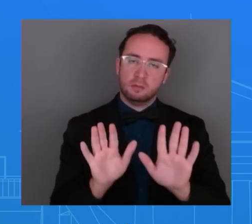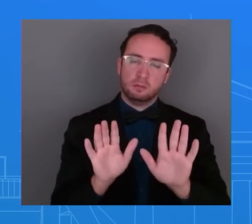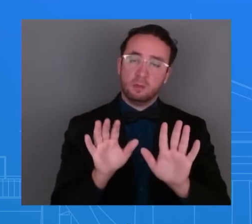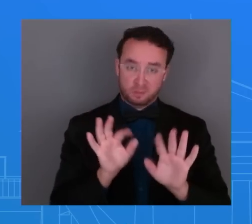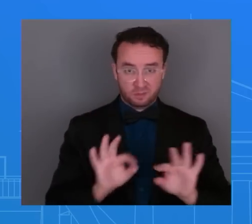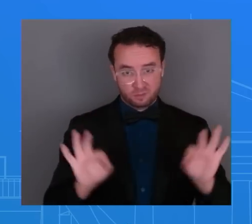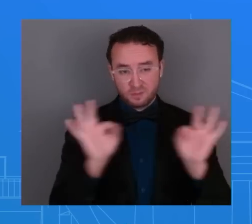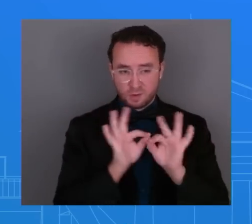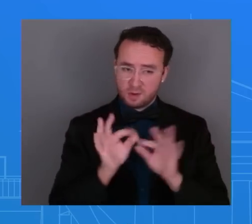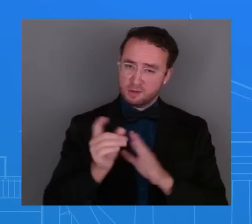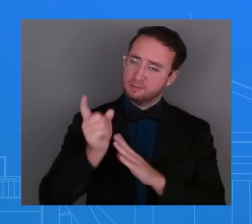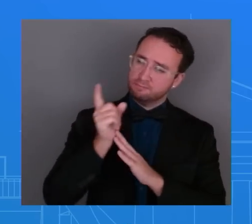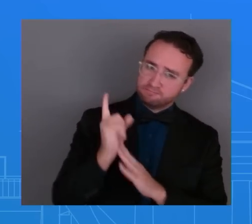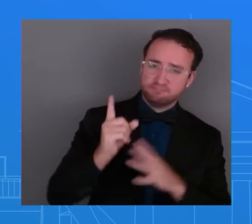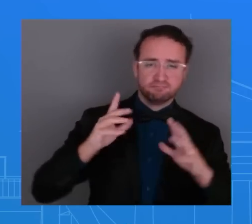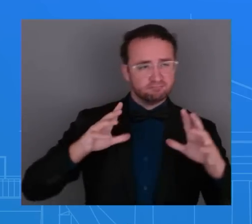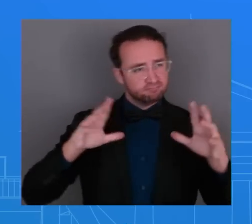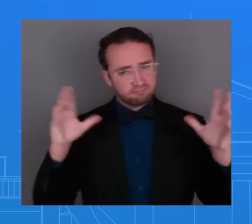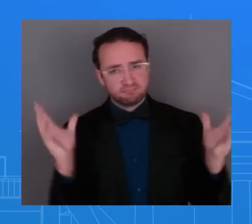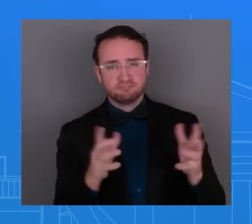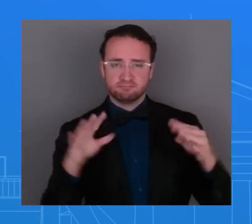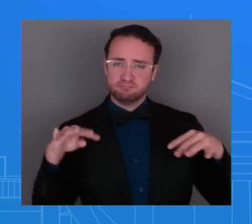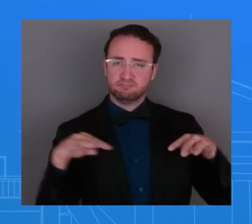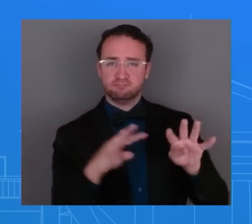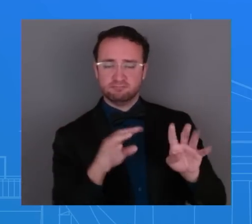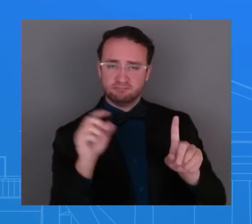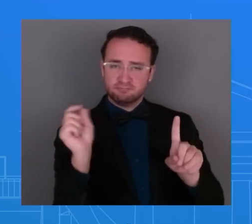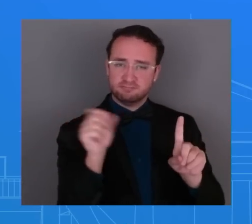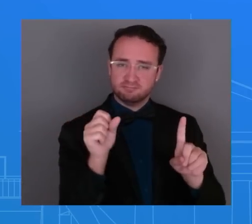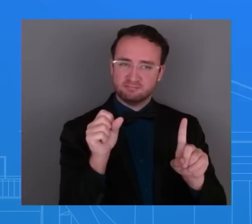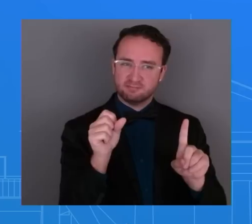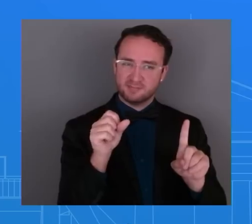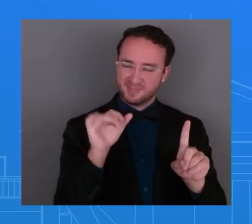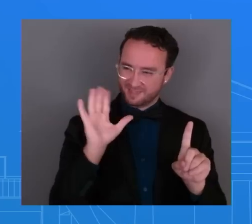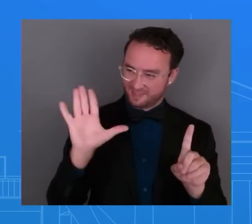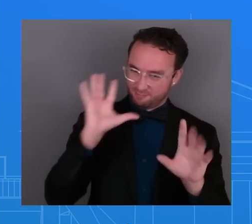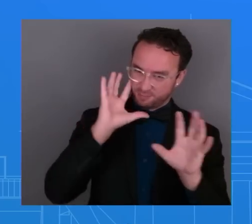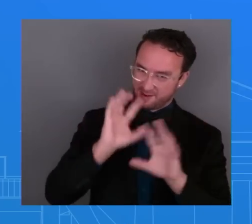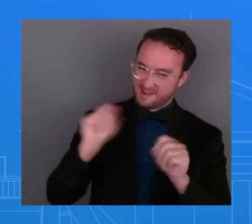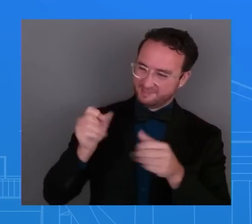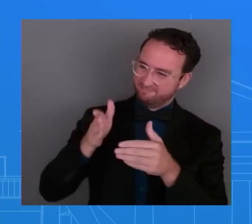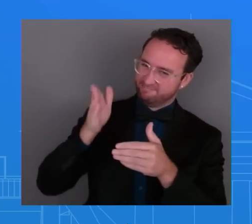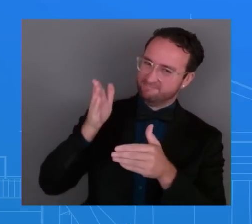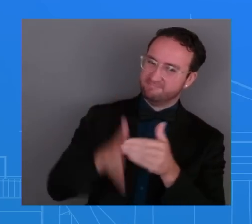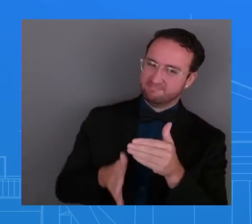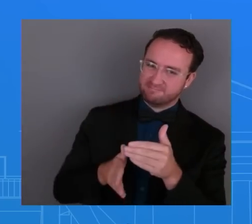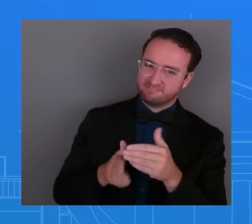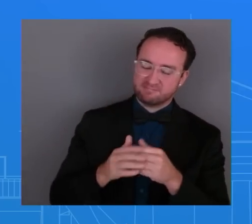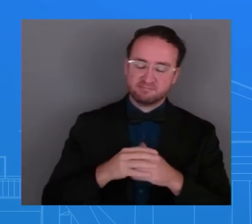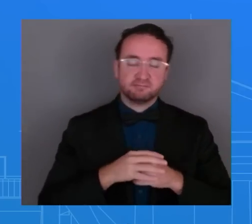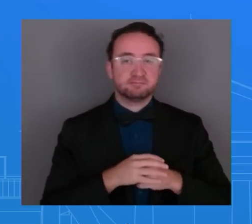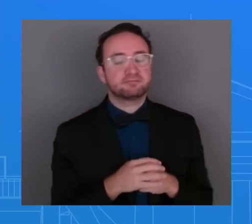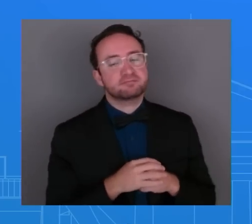Go ahead, Michael. Michael. Oh -- The Press: Oh, yeah. Ms. Jean-Pierre: Yeah. The Press: I'm sorry. Ms. Jean-Pierre: Oh -- The Press: I -- actually, I was going to ask some --